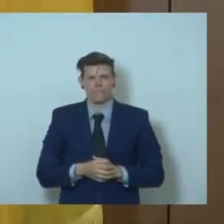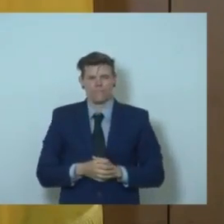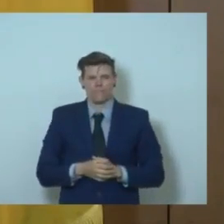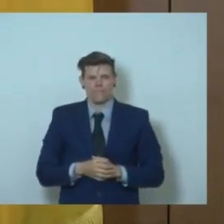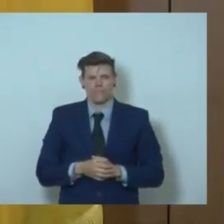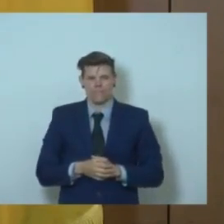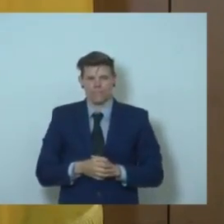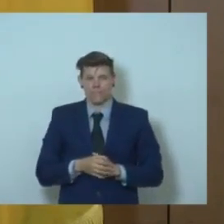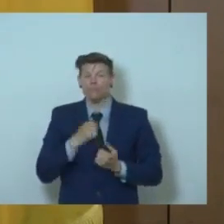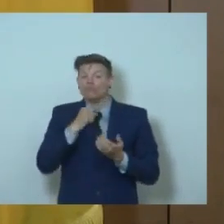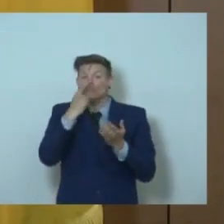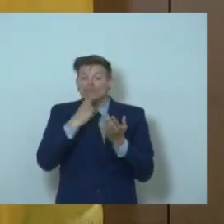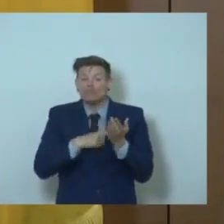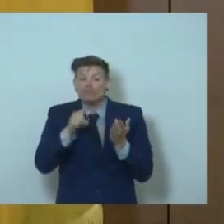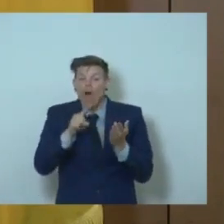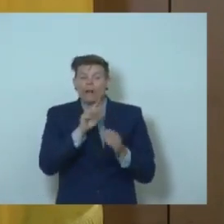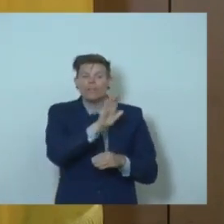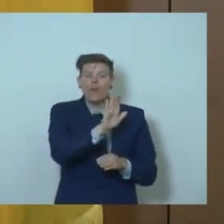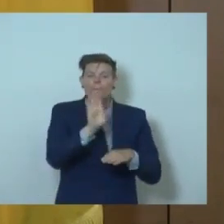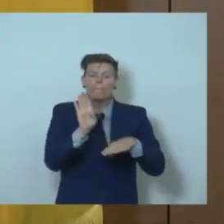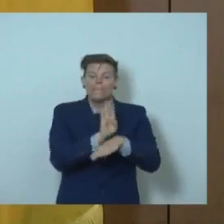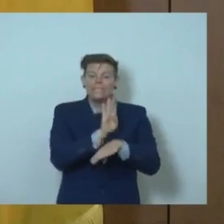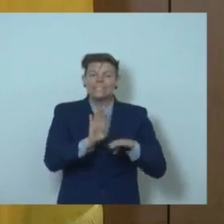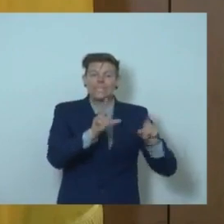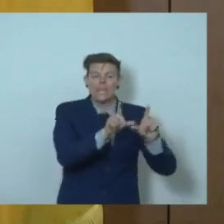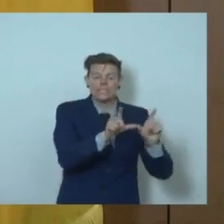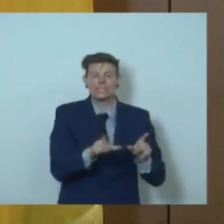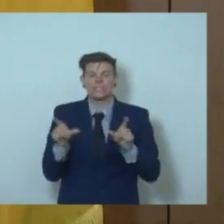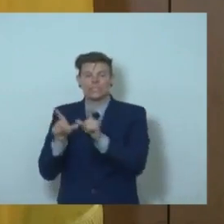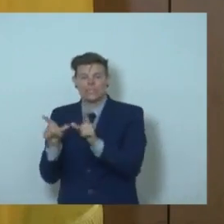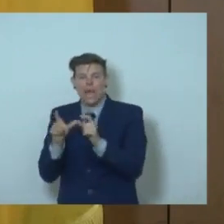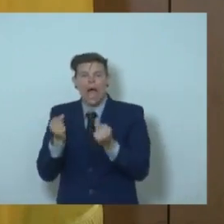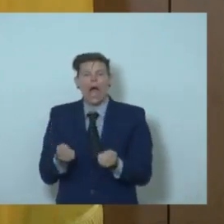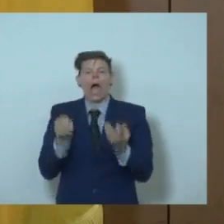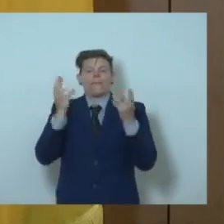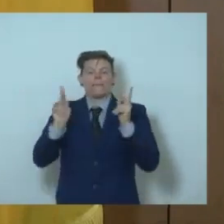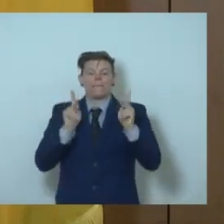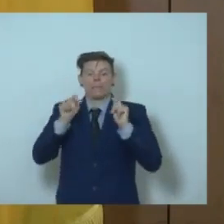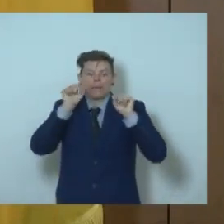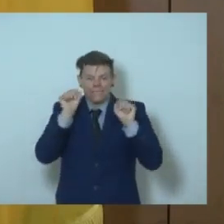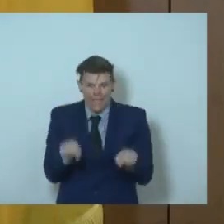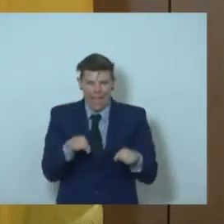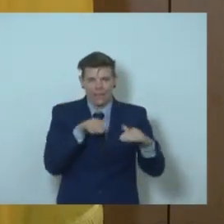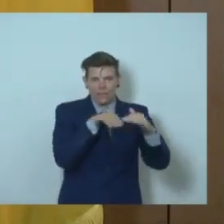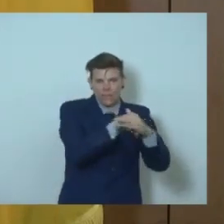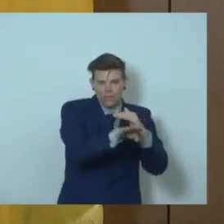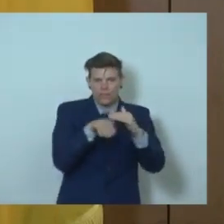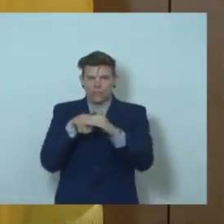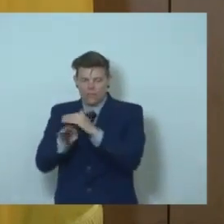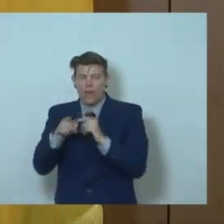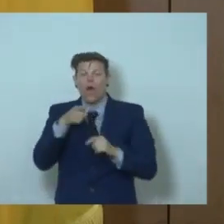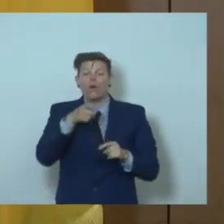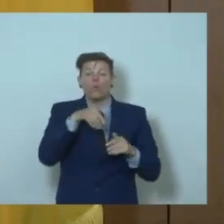SO THEY’RE EXACTLY THE SAME. THEY’RE NOT EXACTLY THE SAME. I REALLY LOOKED TO LICENSE. THE NUMBER OF PEOPLE RIGHT?